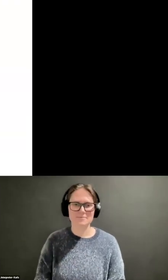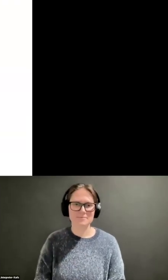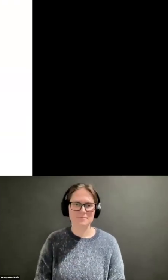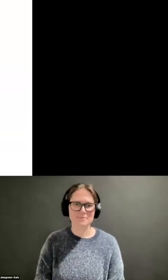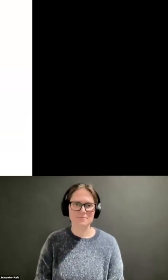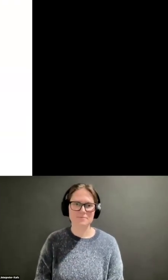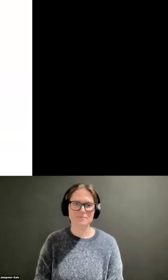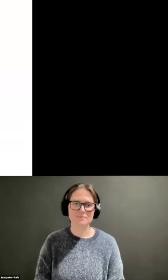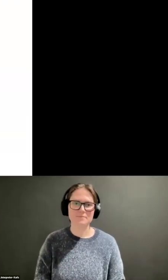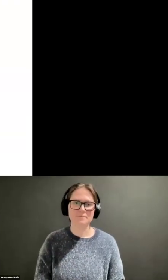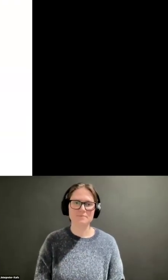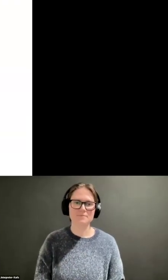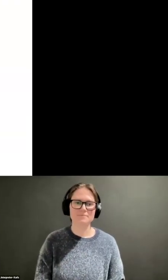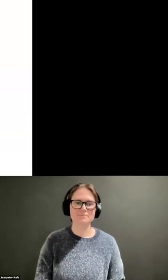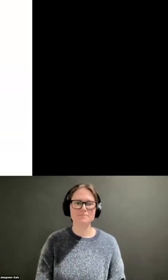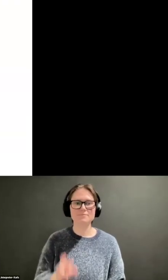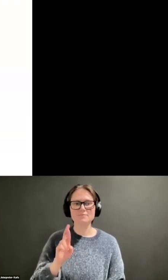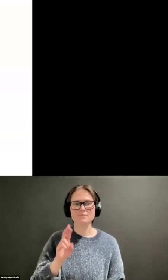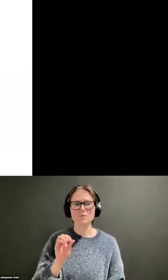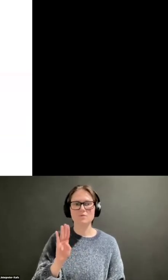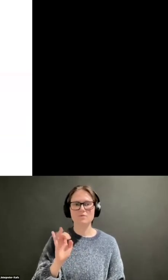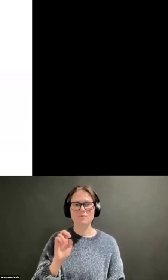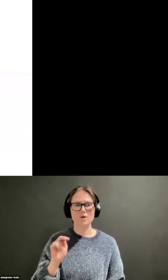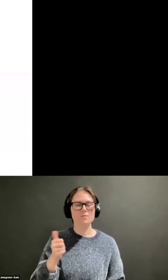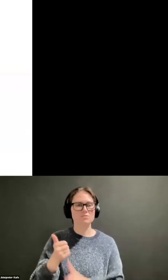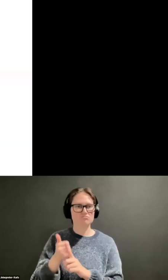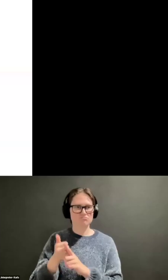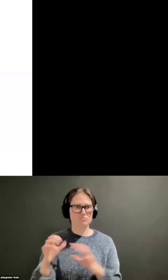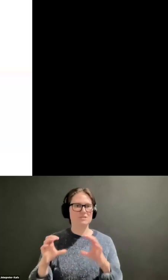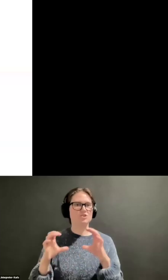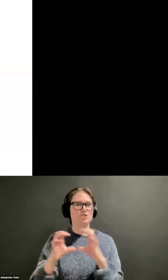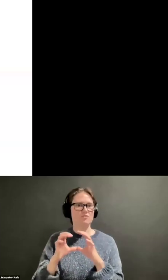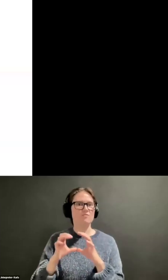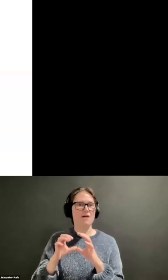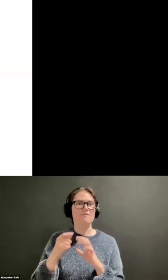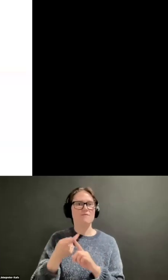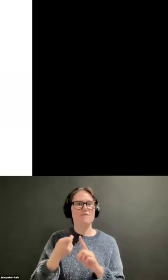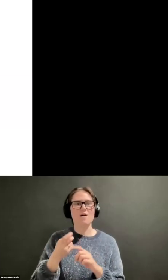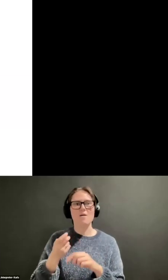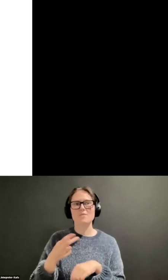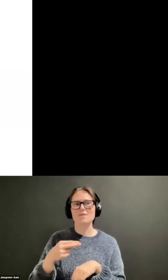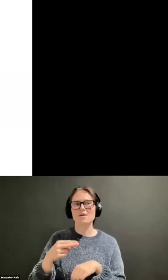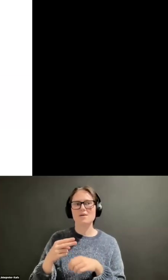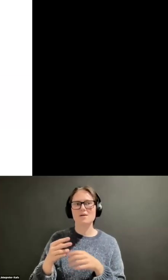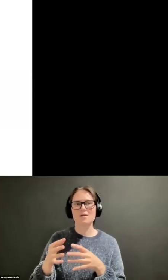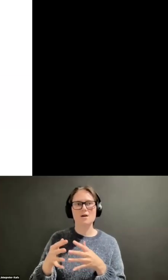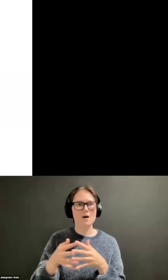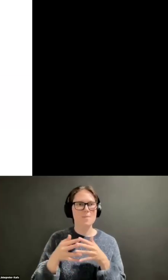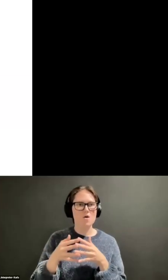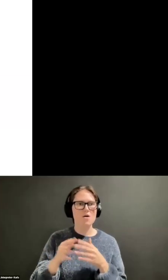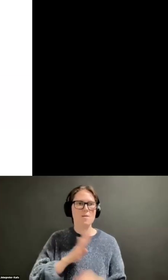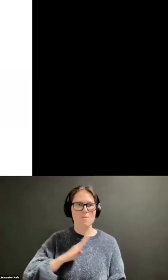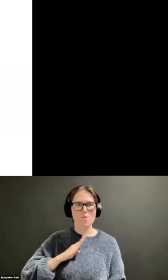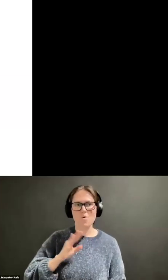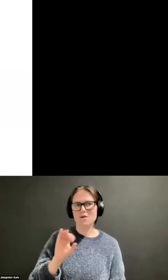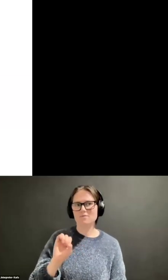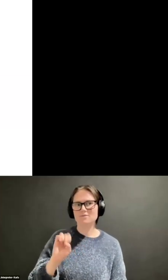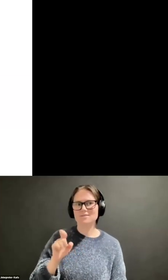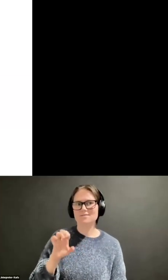Robin is certified by the American Board of Sexology and the City College of San Francisco as a sexual